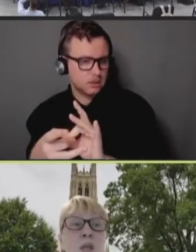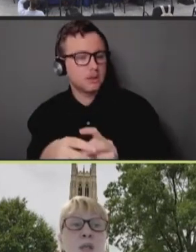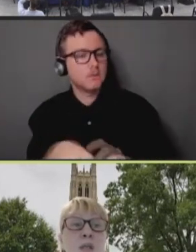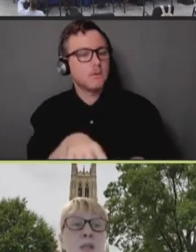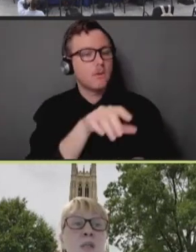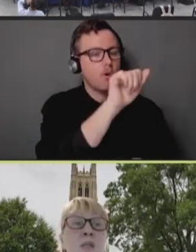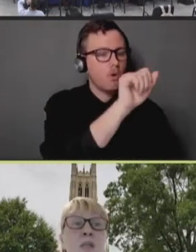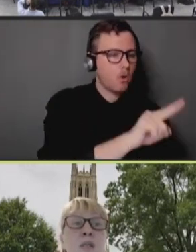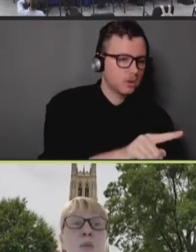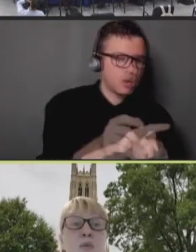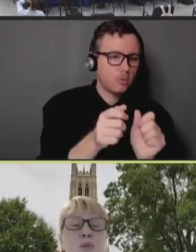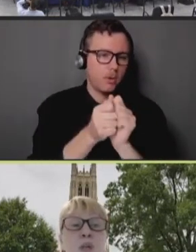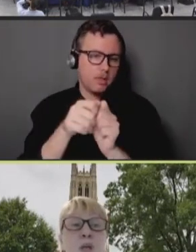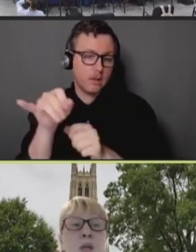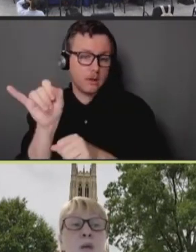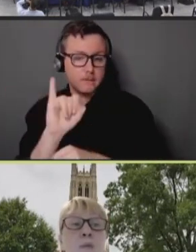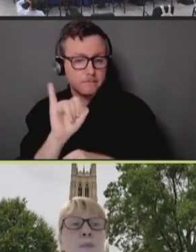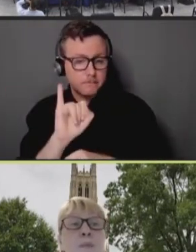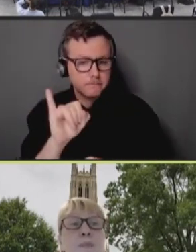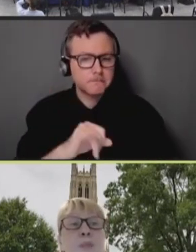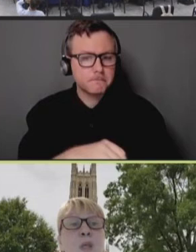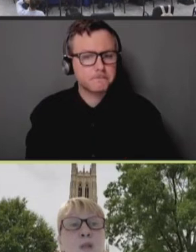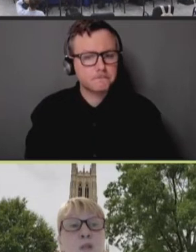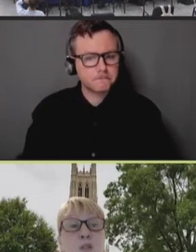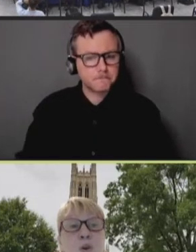is up today.